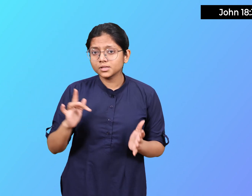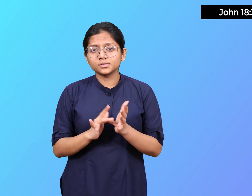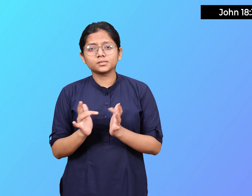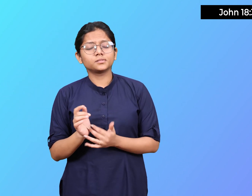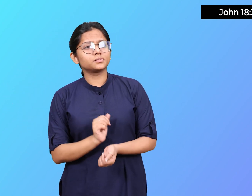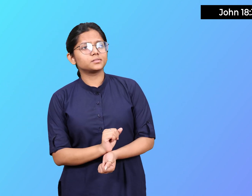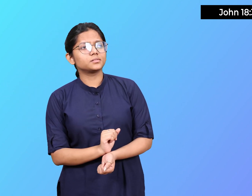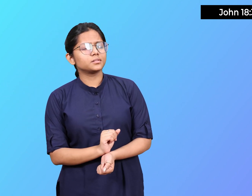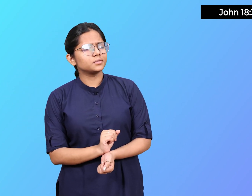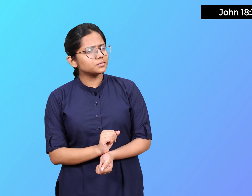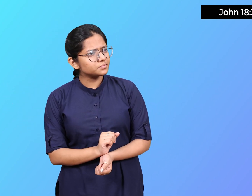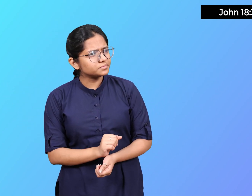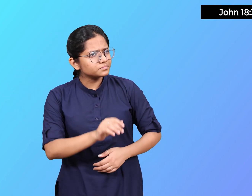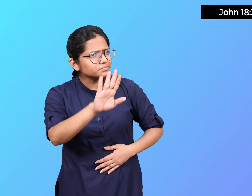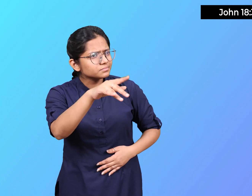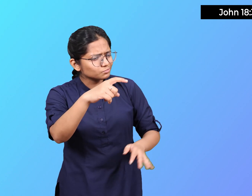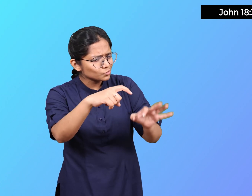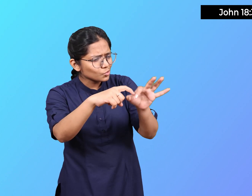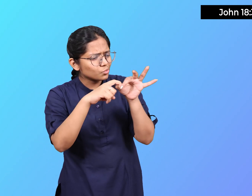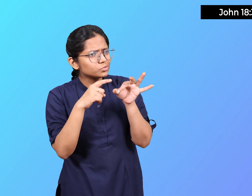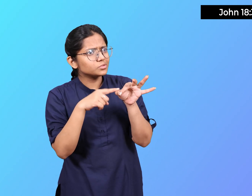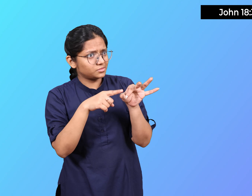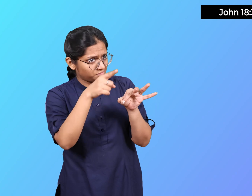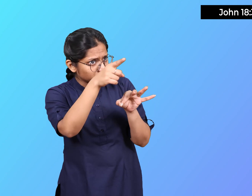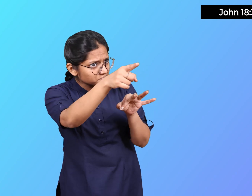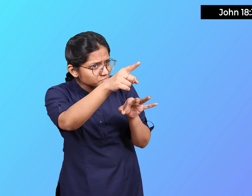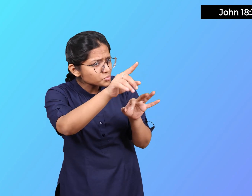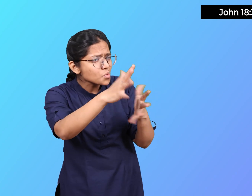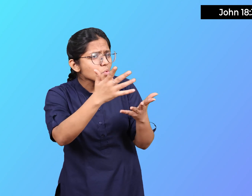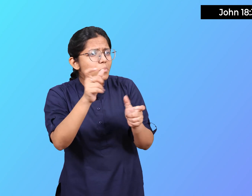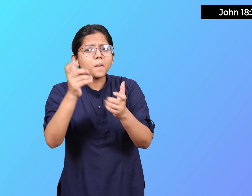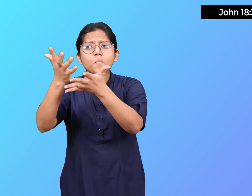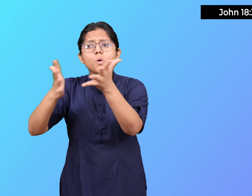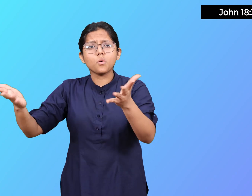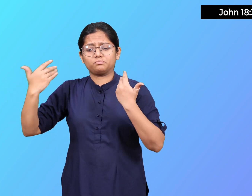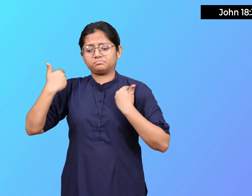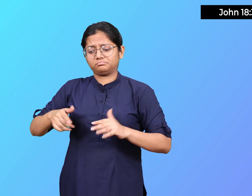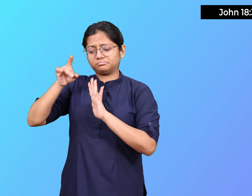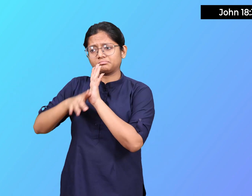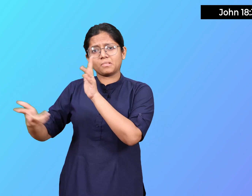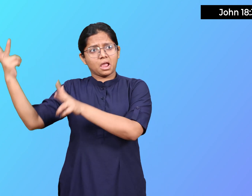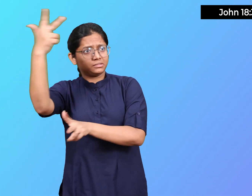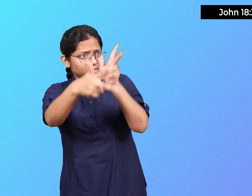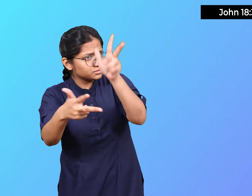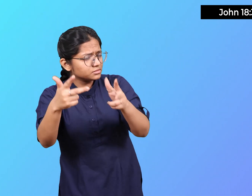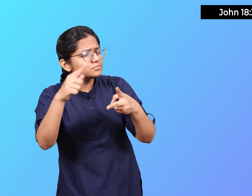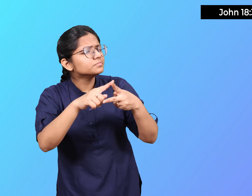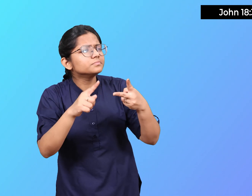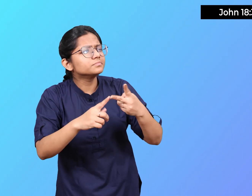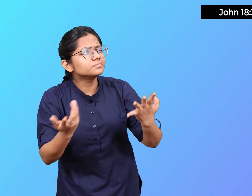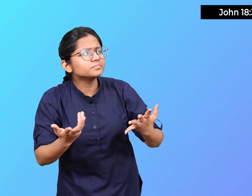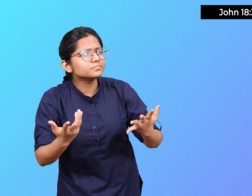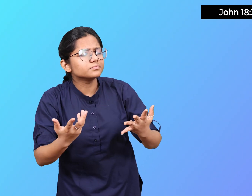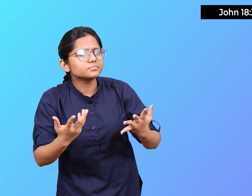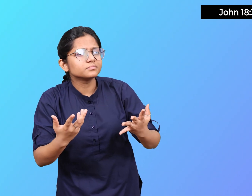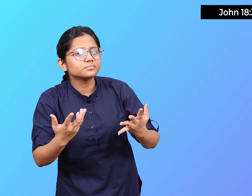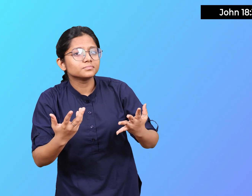Jesus said, “Is that your own question, or did other people tell you about me?”